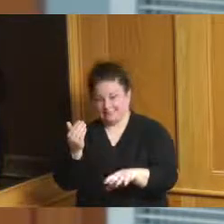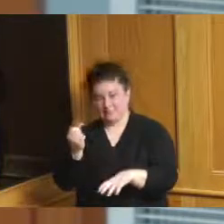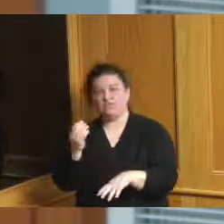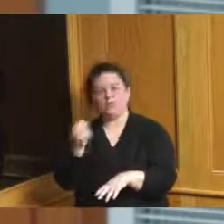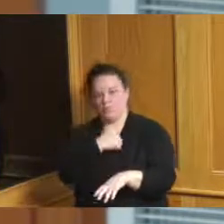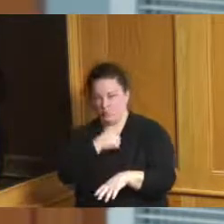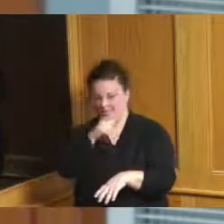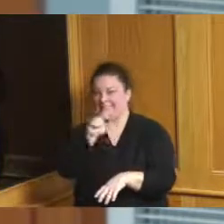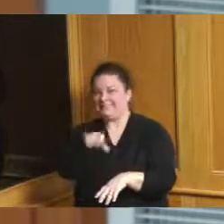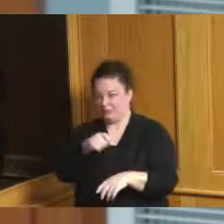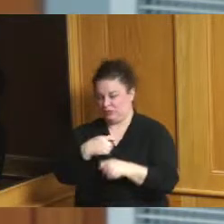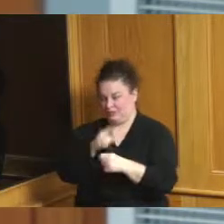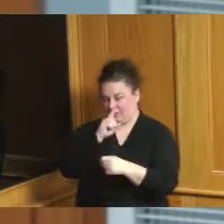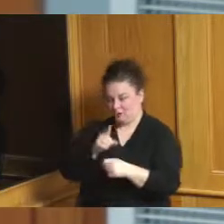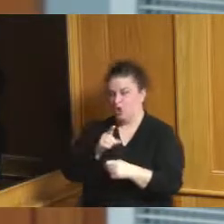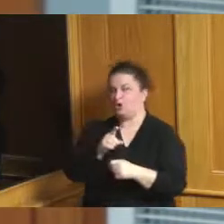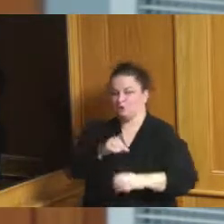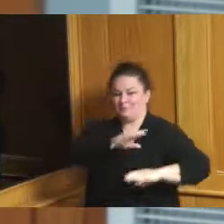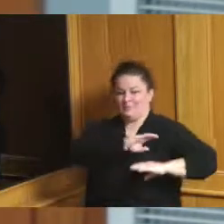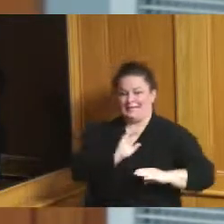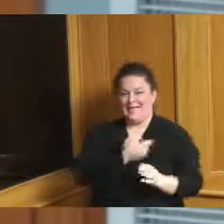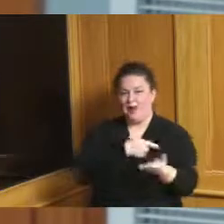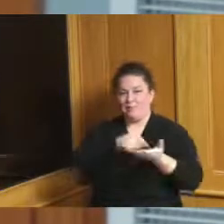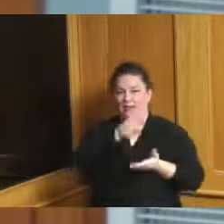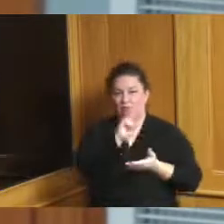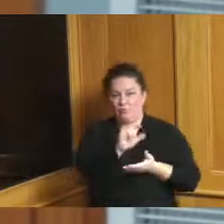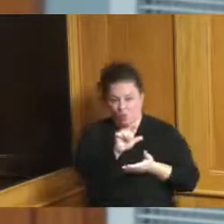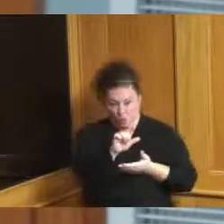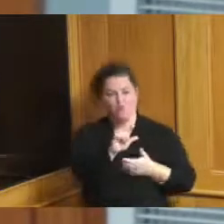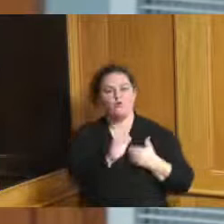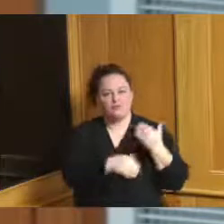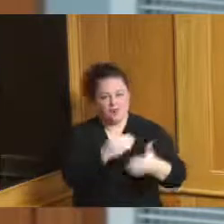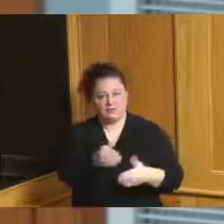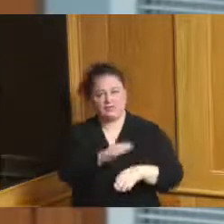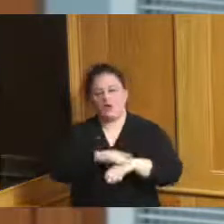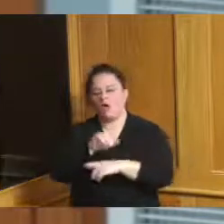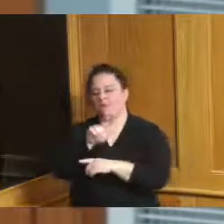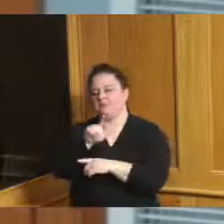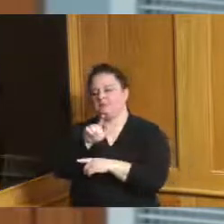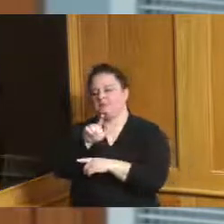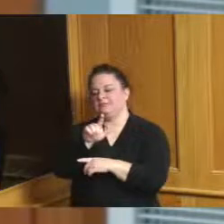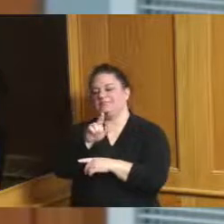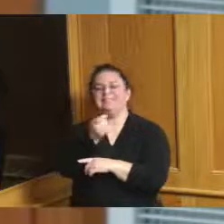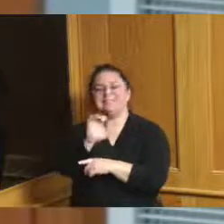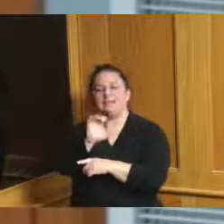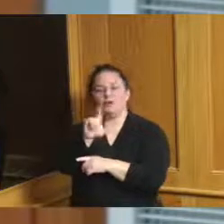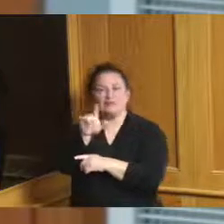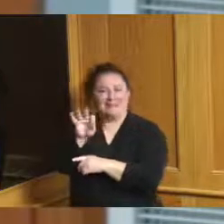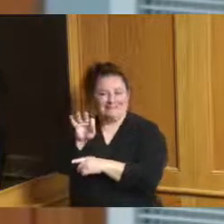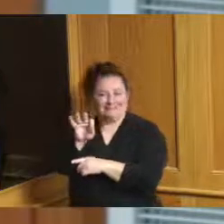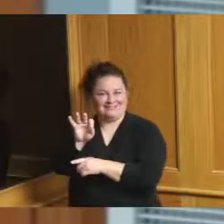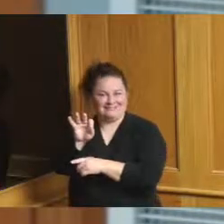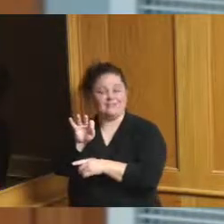our payroll payments process payroll on the 29th of December a lot of these we will end up being